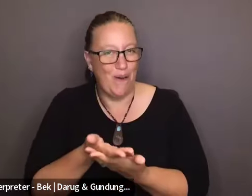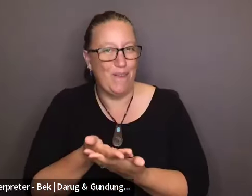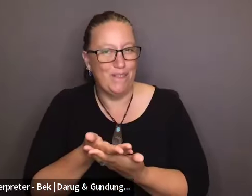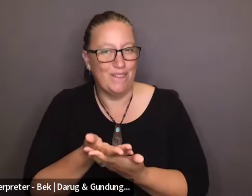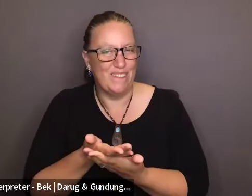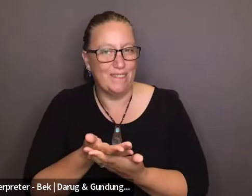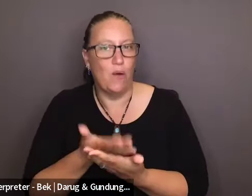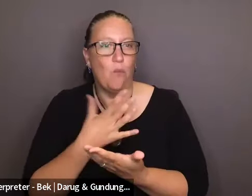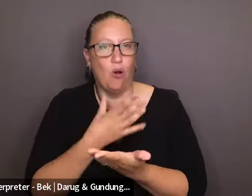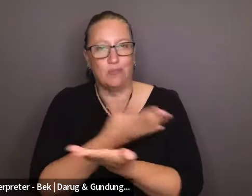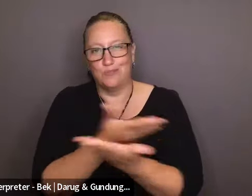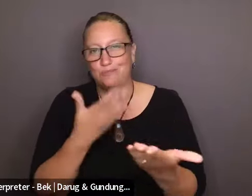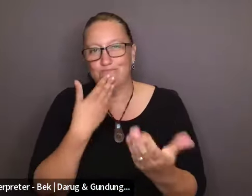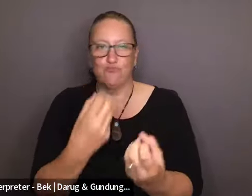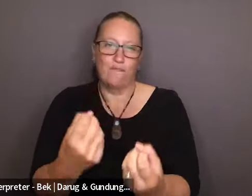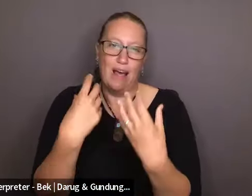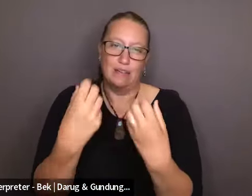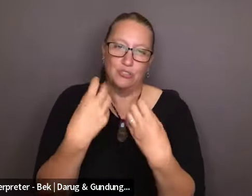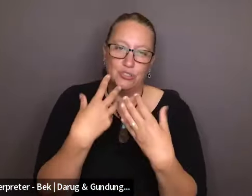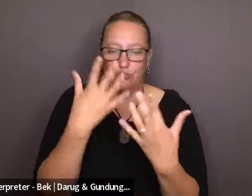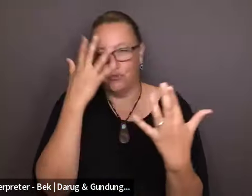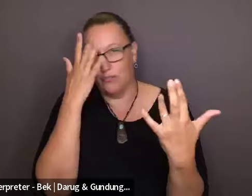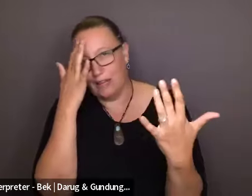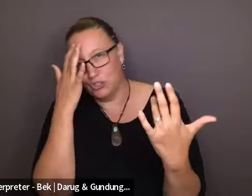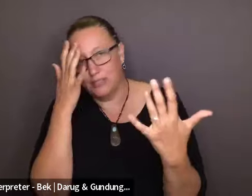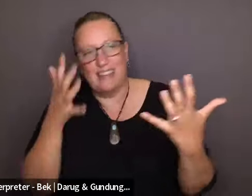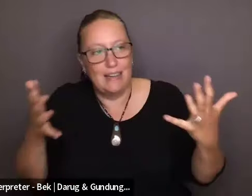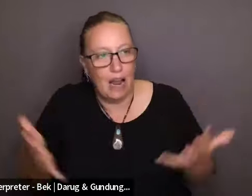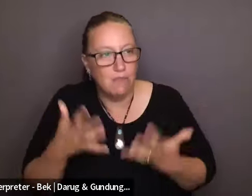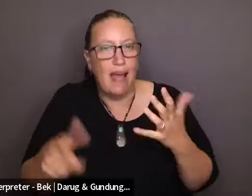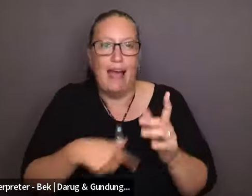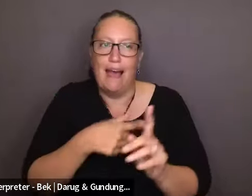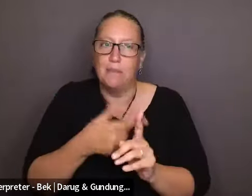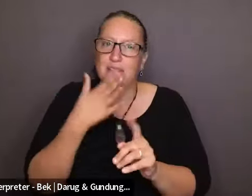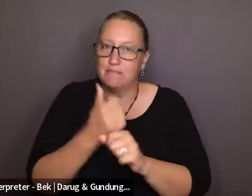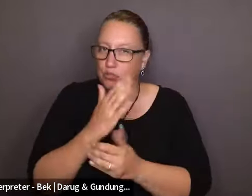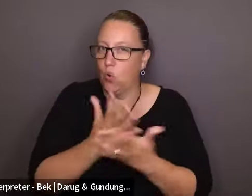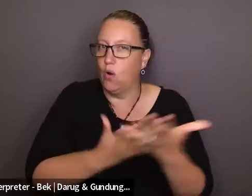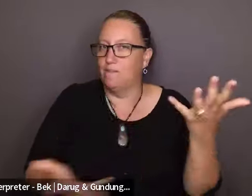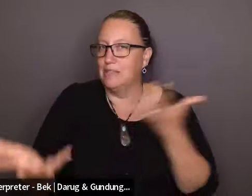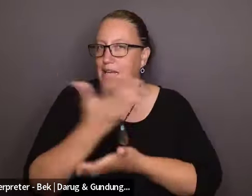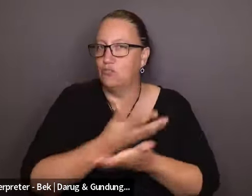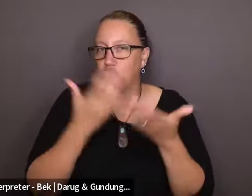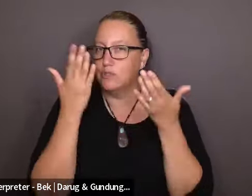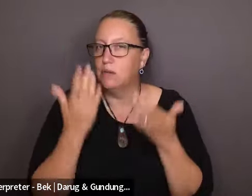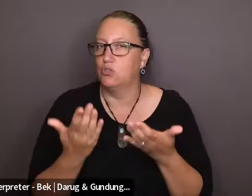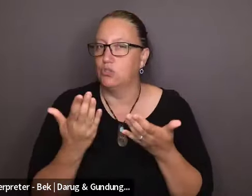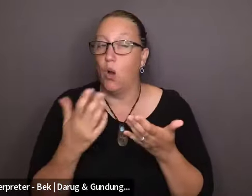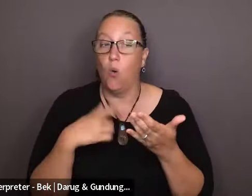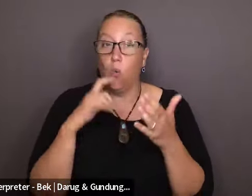link as well. The chat function is on for today's event. We welcome your reflections, encouragement